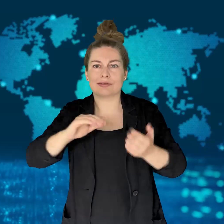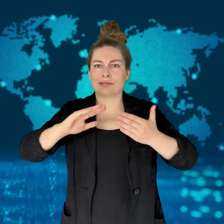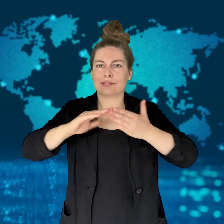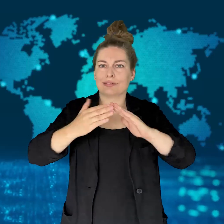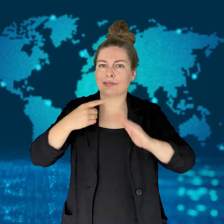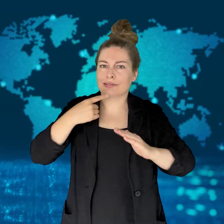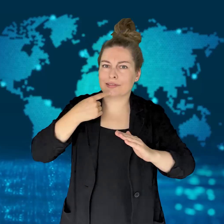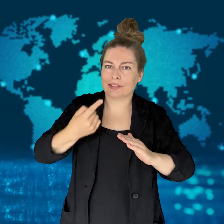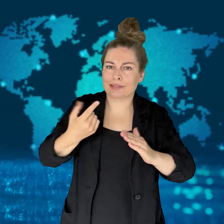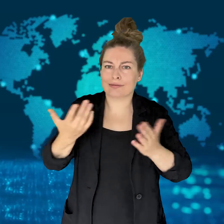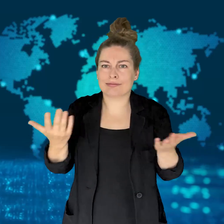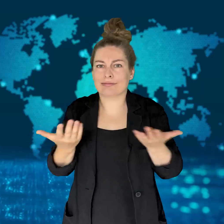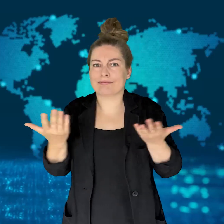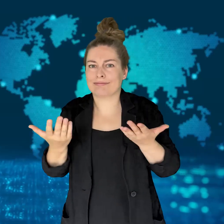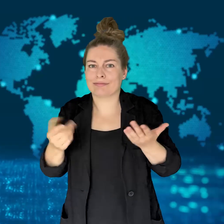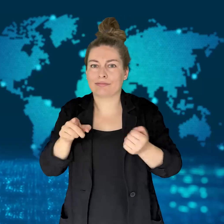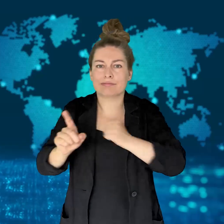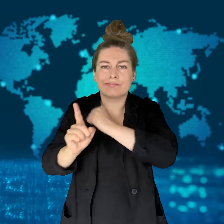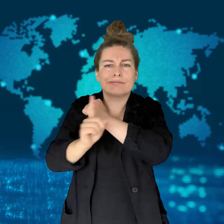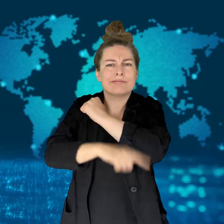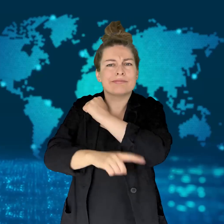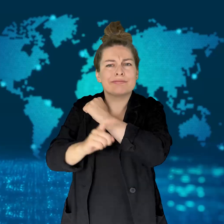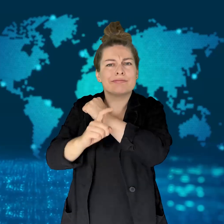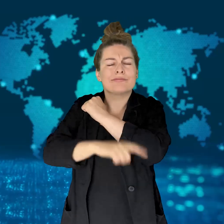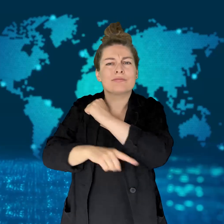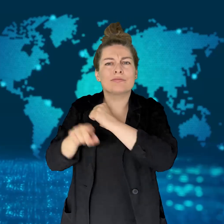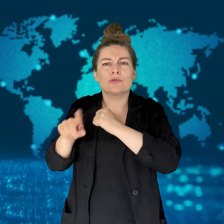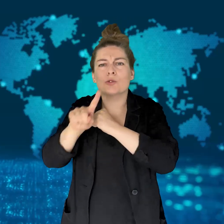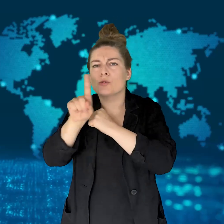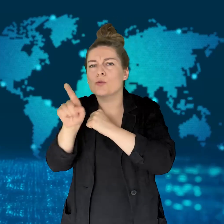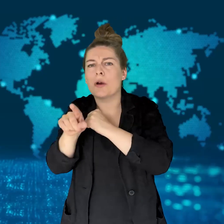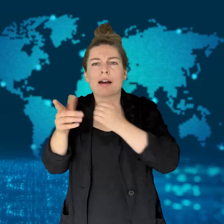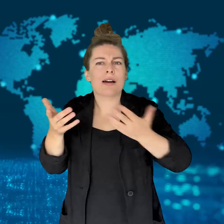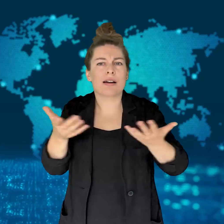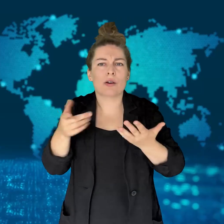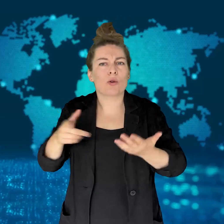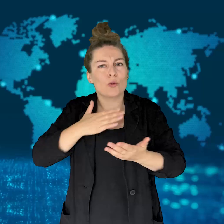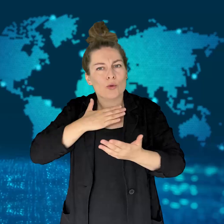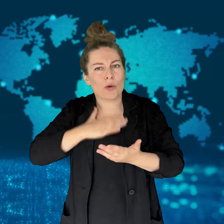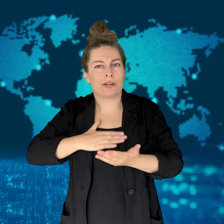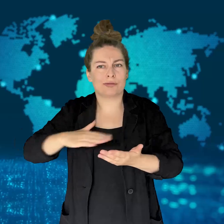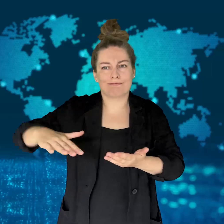"reasons of cleanliness and safety."